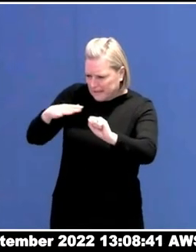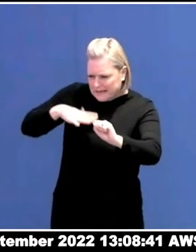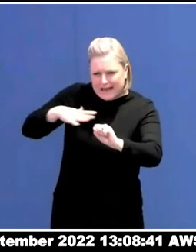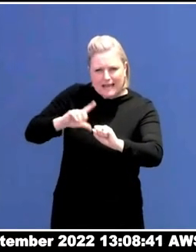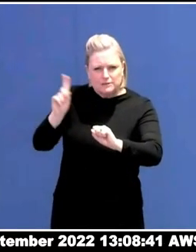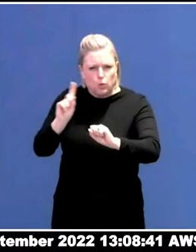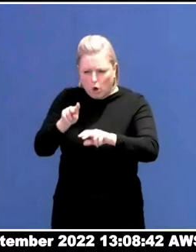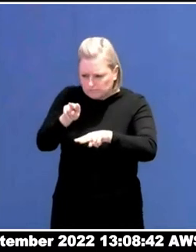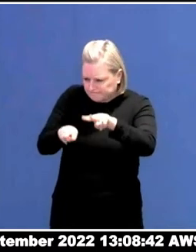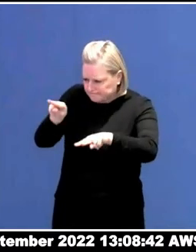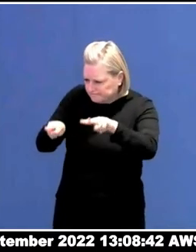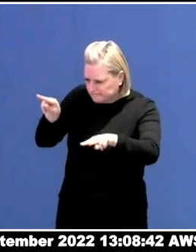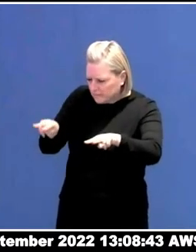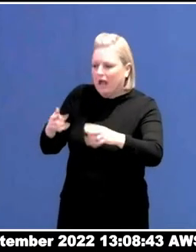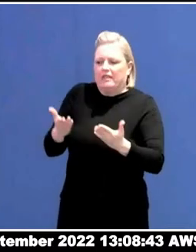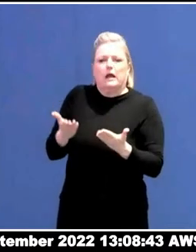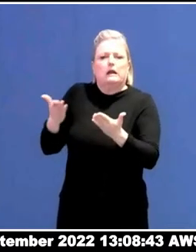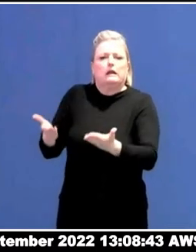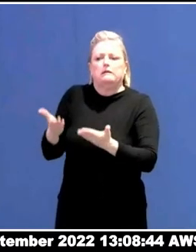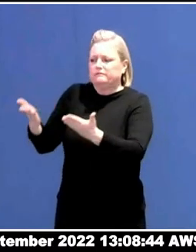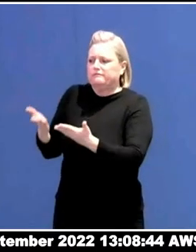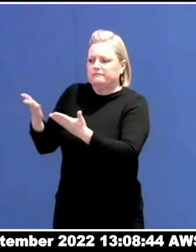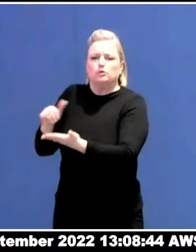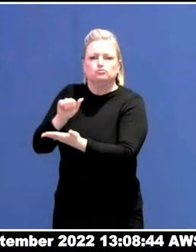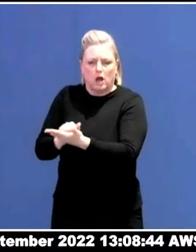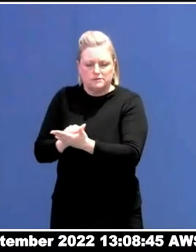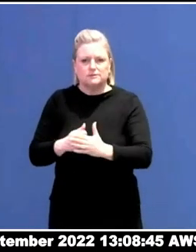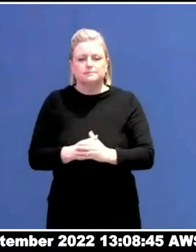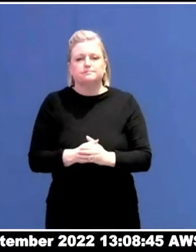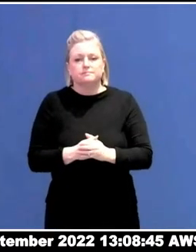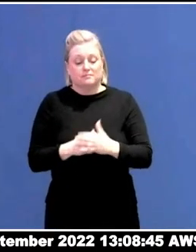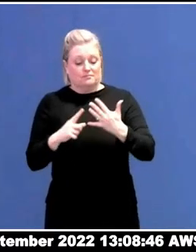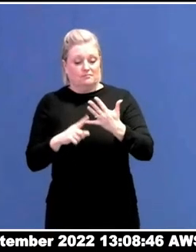While it's a prison sentence, it is still the duty and obligation of the state to provide